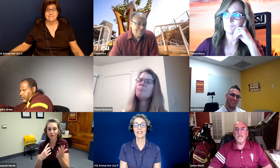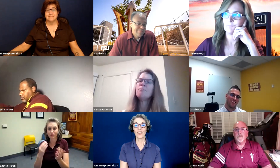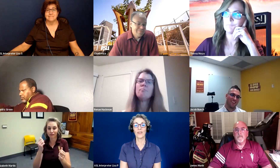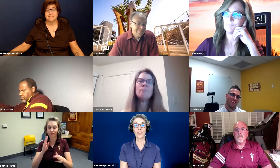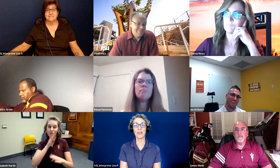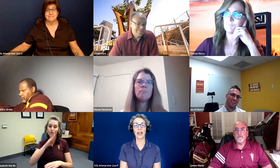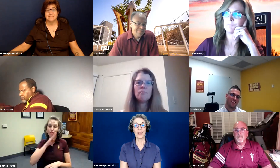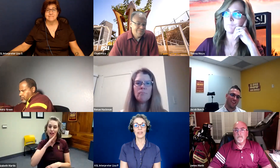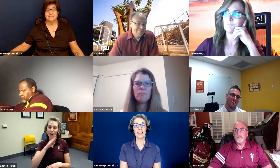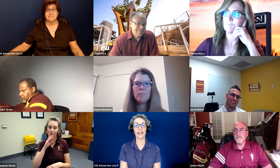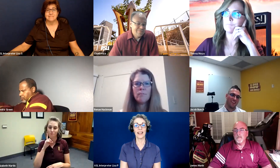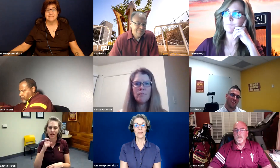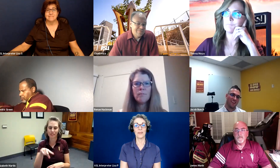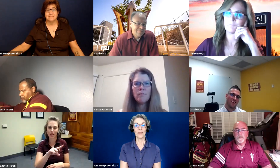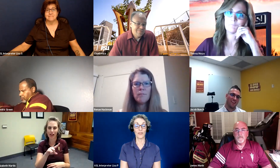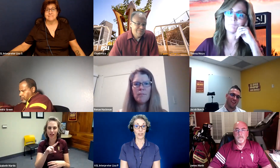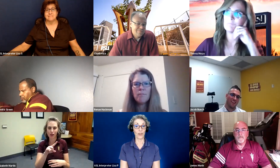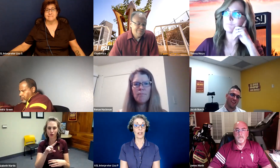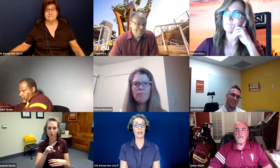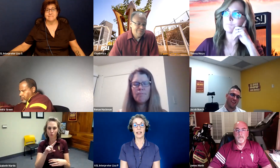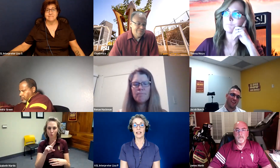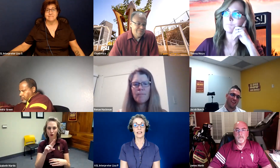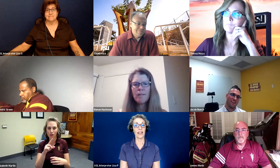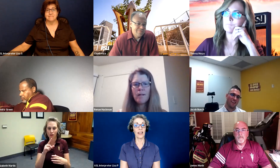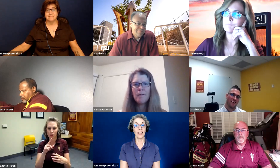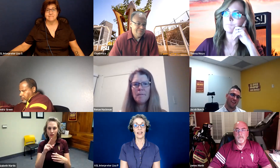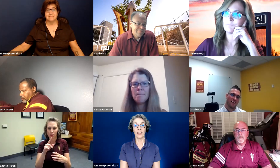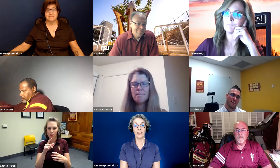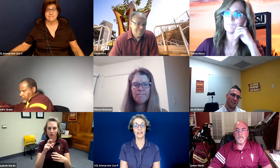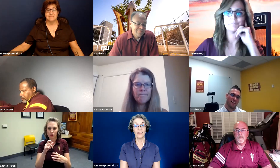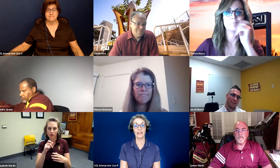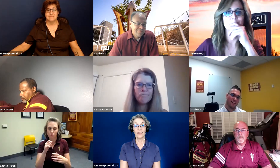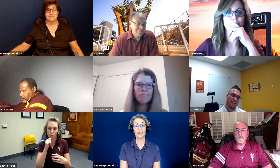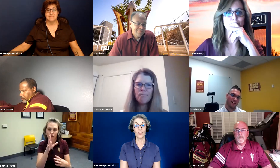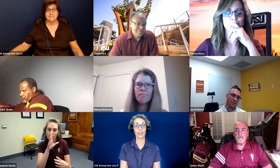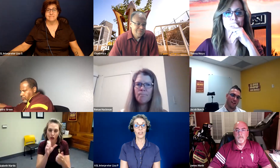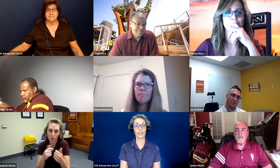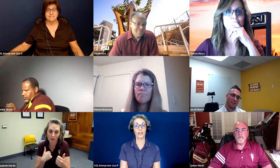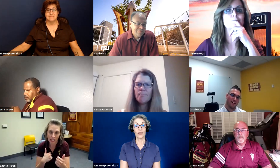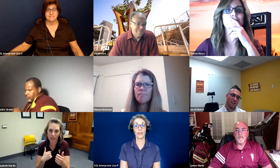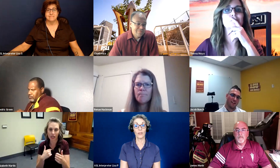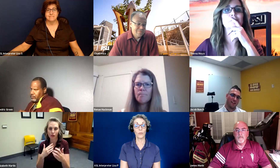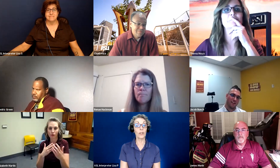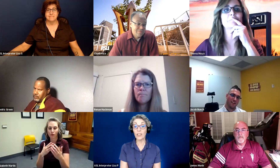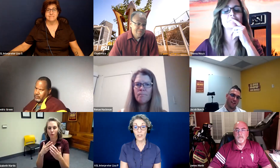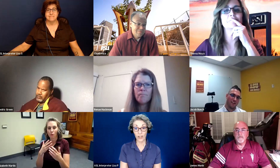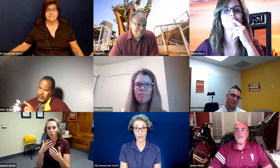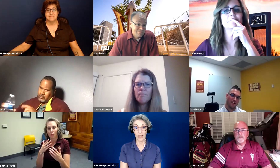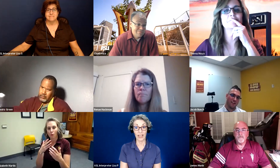So sometimes it was frustrating because they just wouldn't talk to me